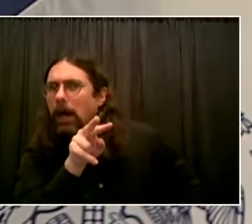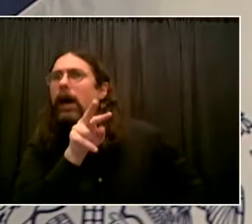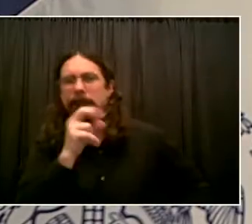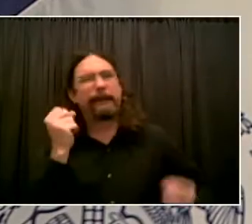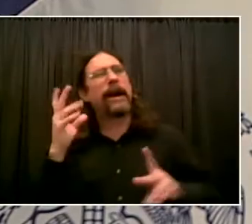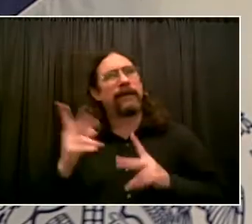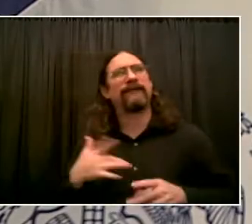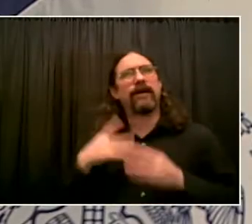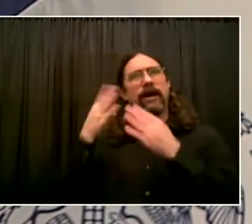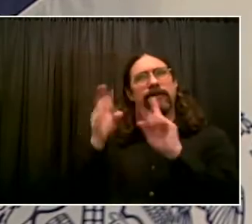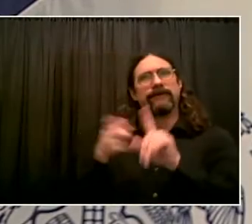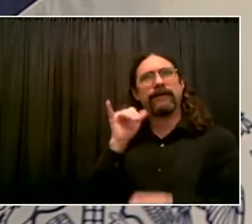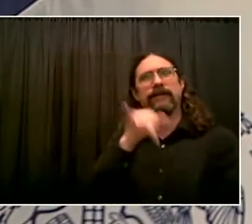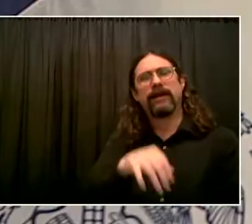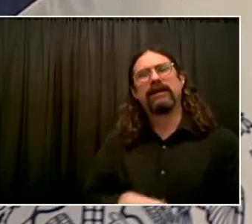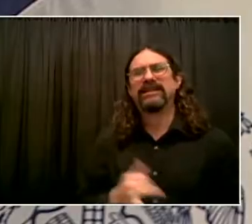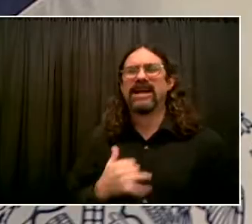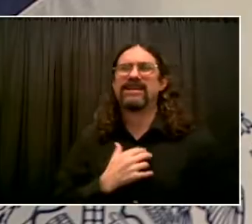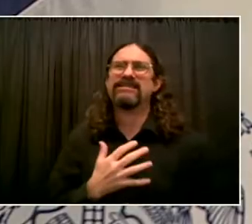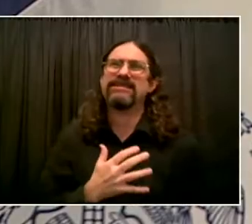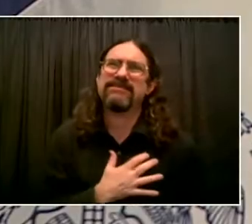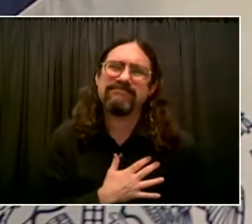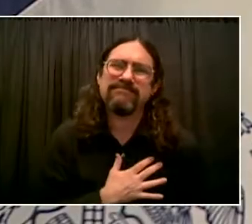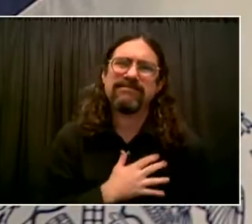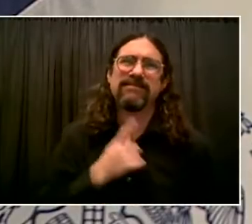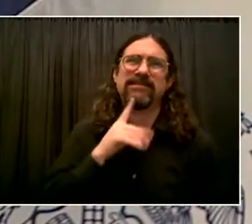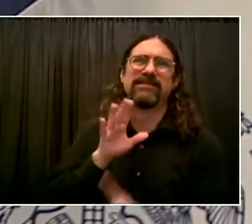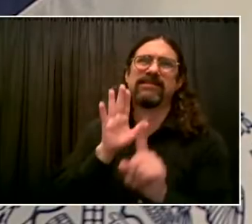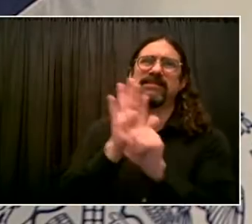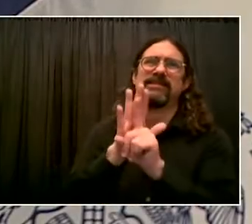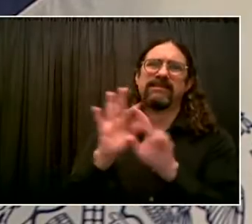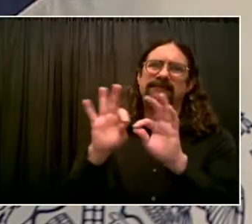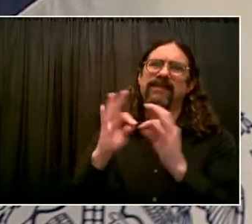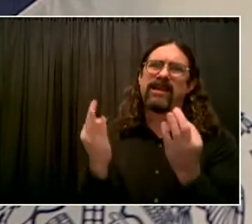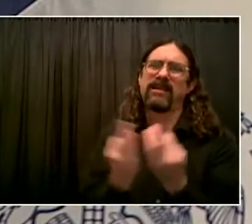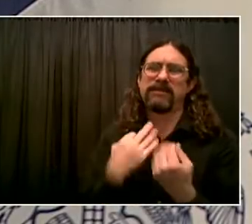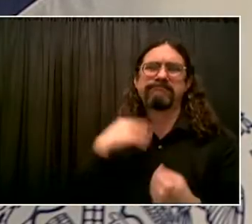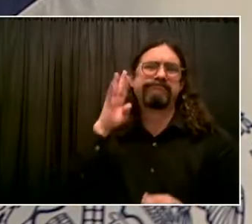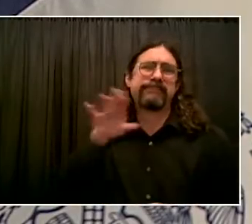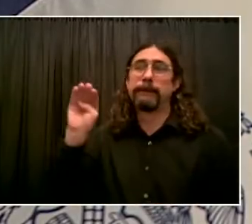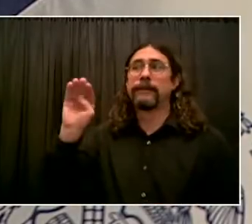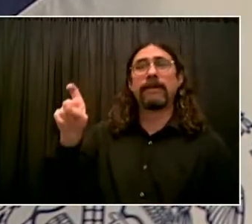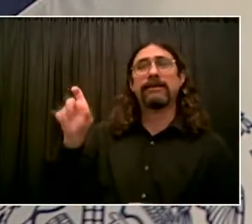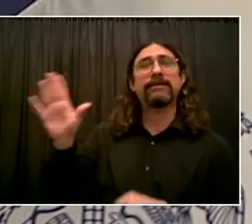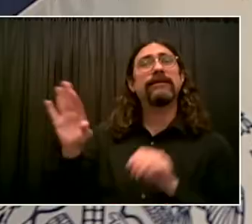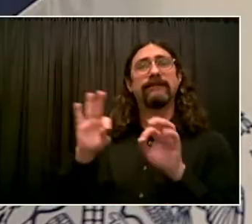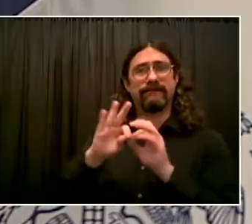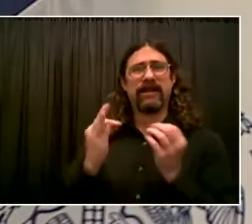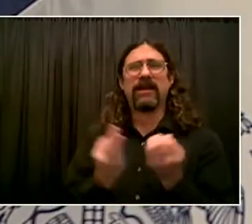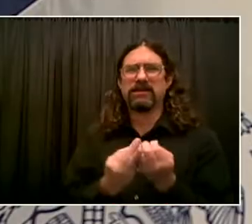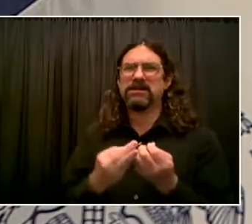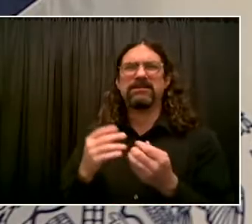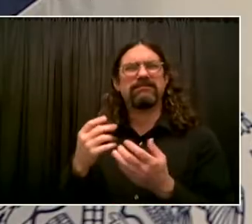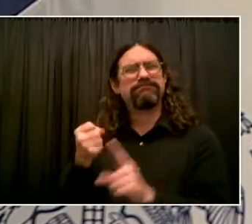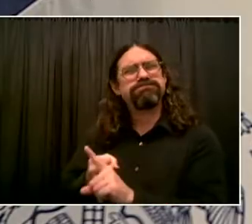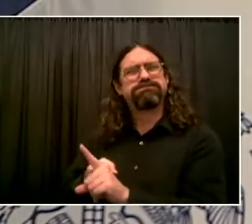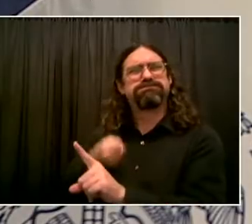AS EWLL. THIS FAMILY HAS BEEN THROUGH